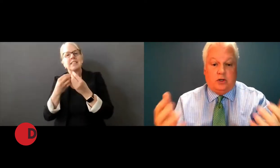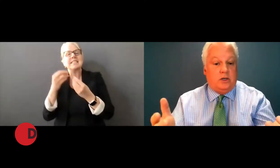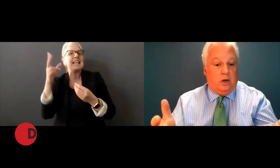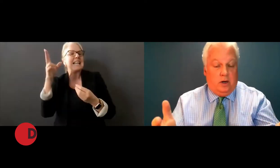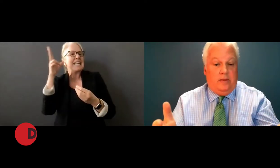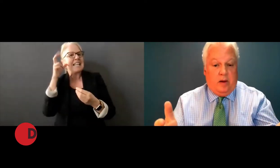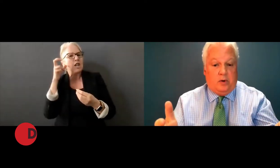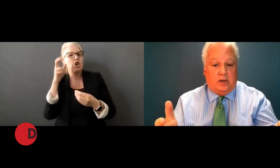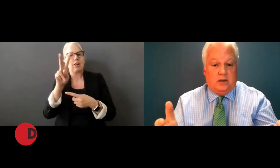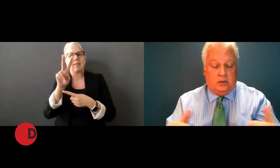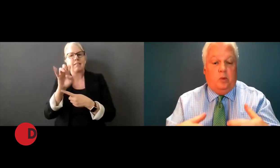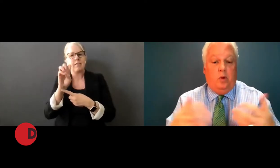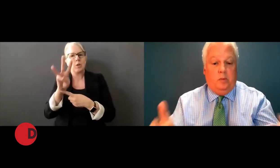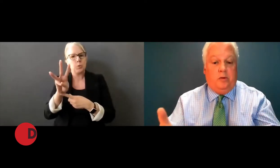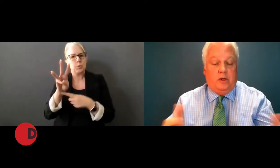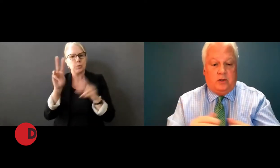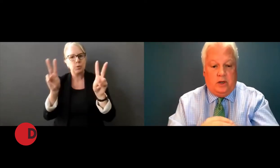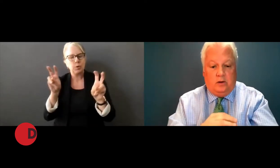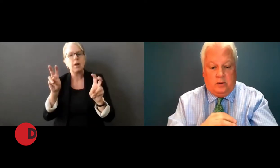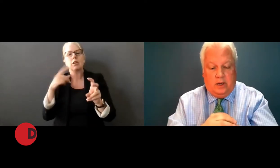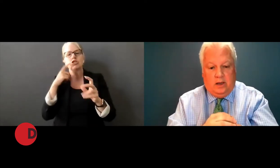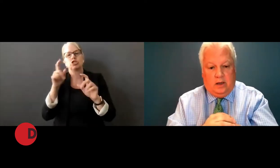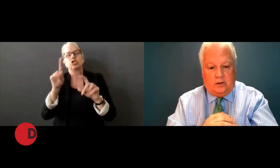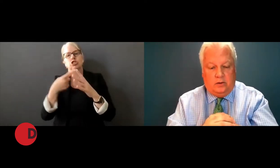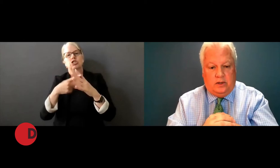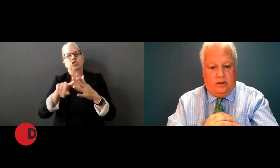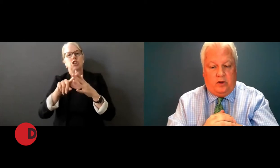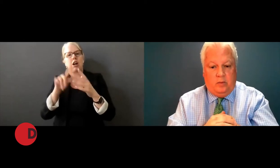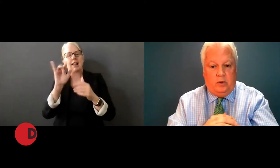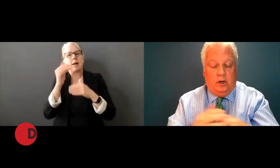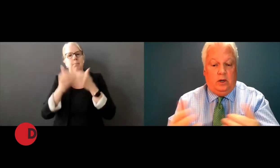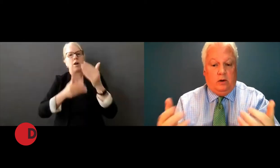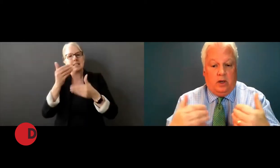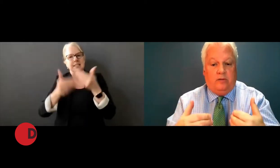we've started the process and we will be reaching out to the Deaf